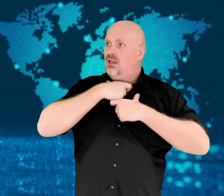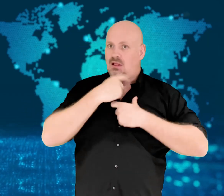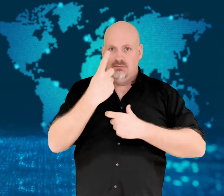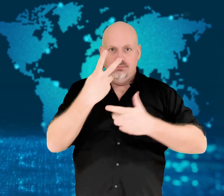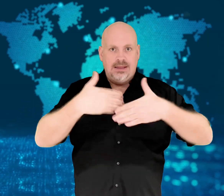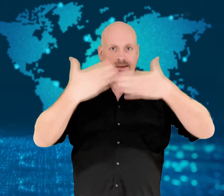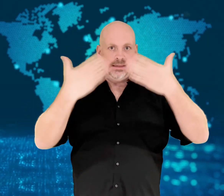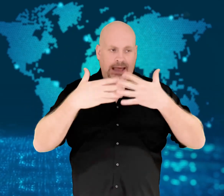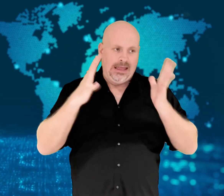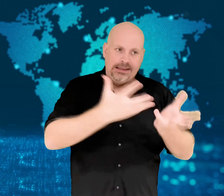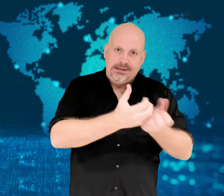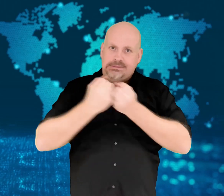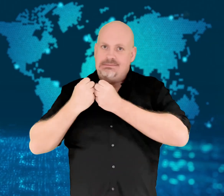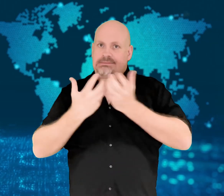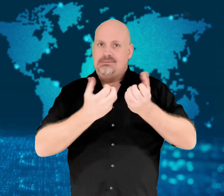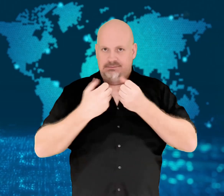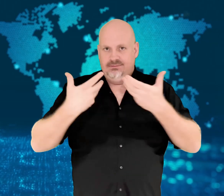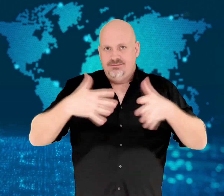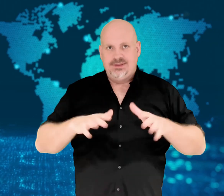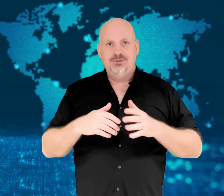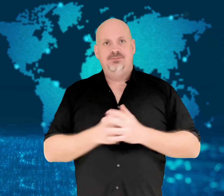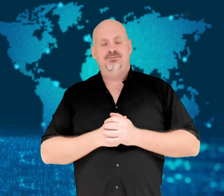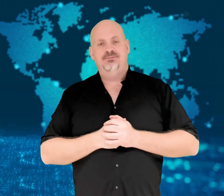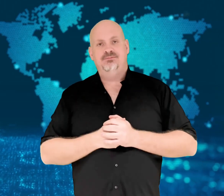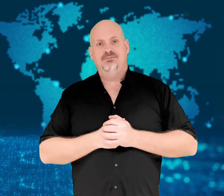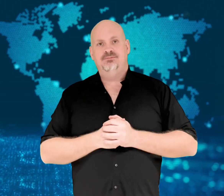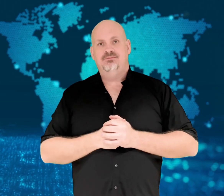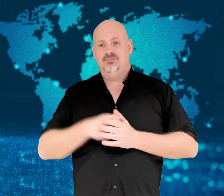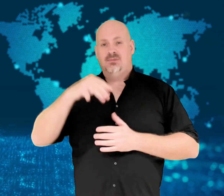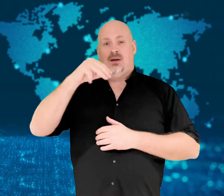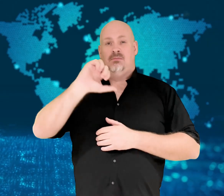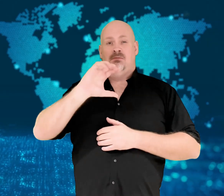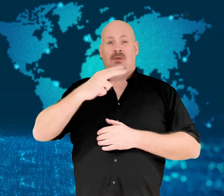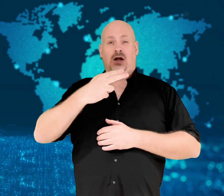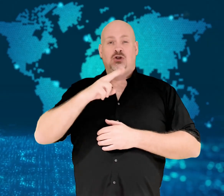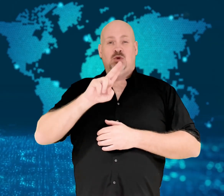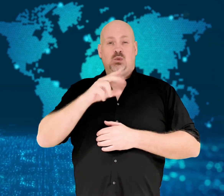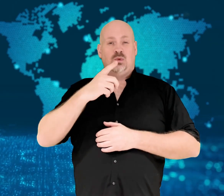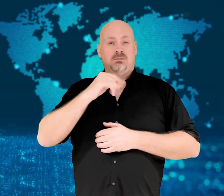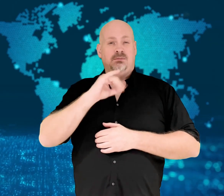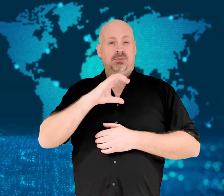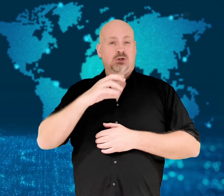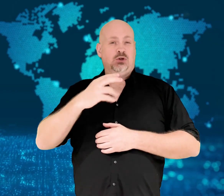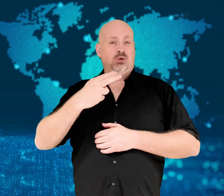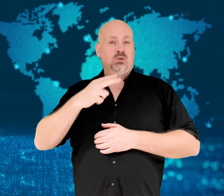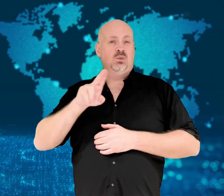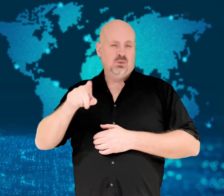been trapped there for days.